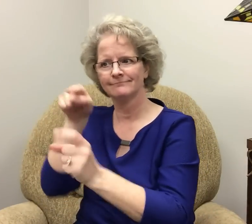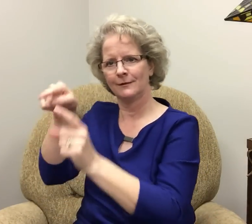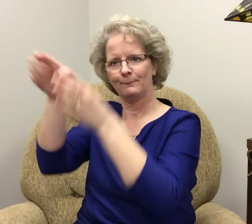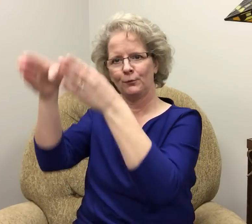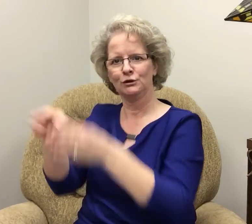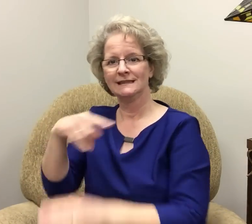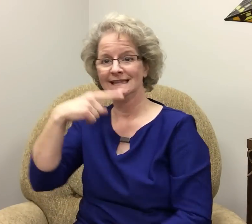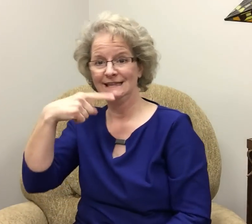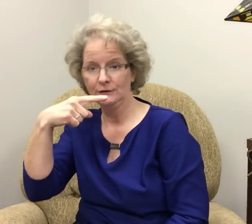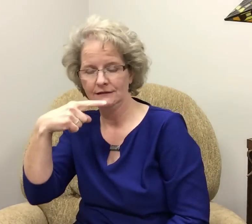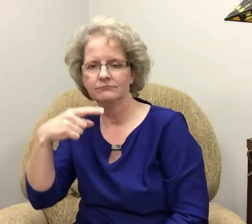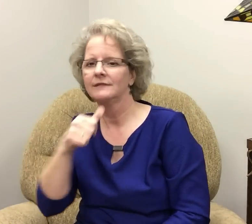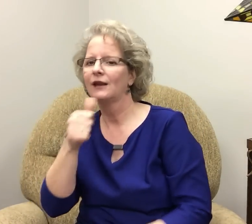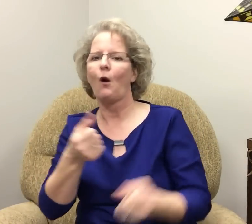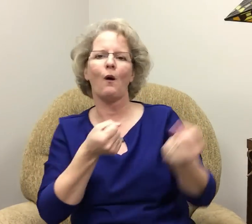and language information.